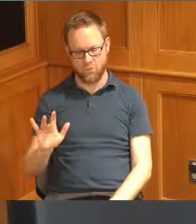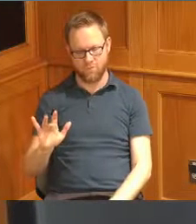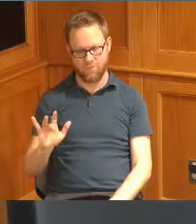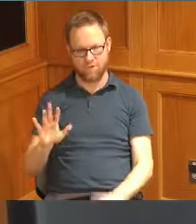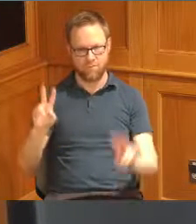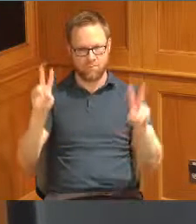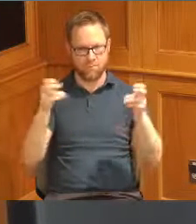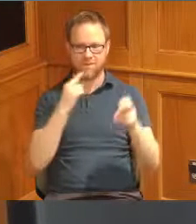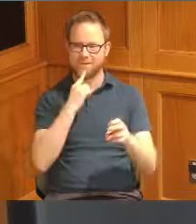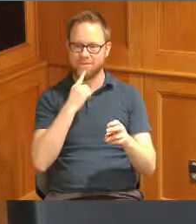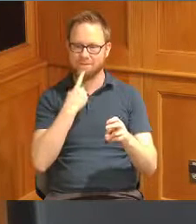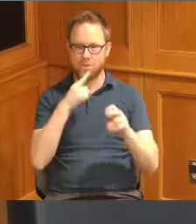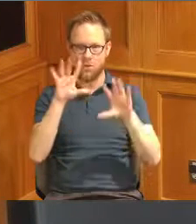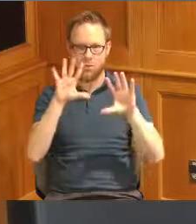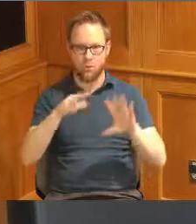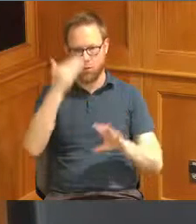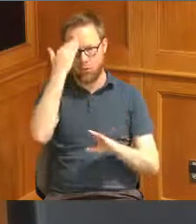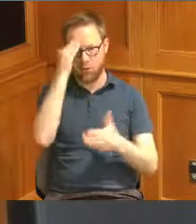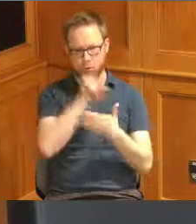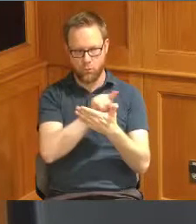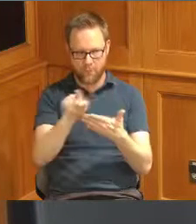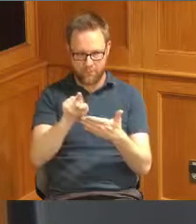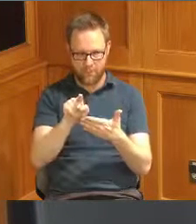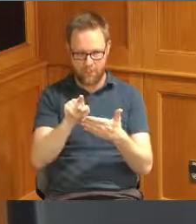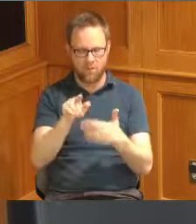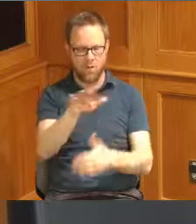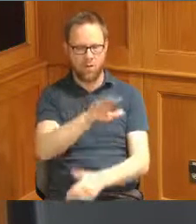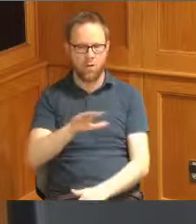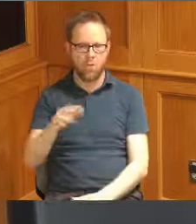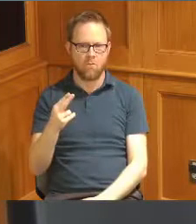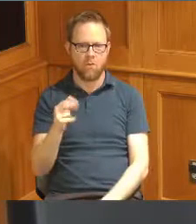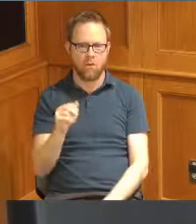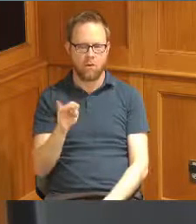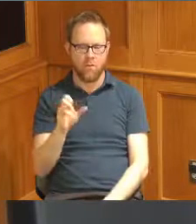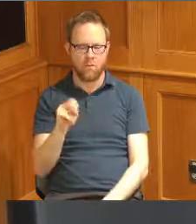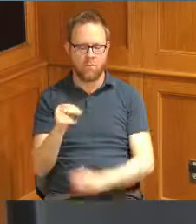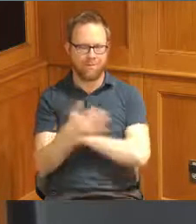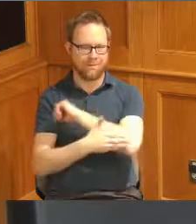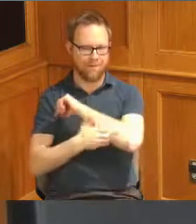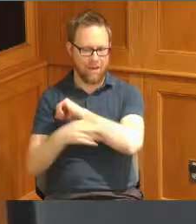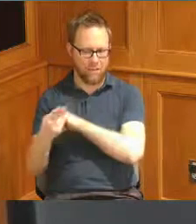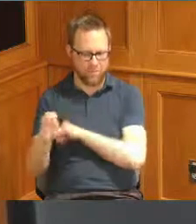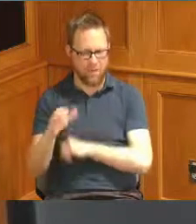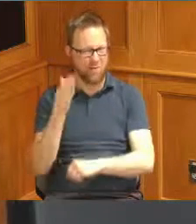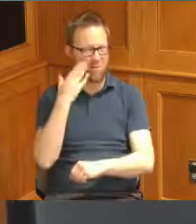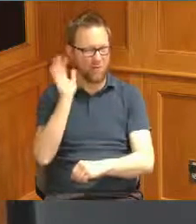a severe weather Awareness Week in Hamilton County where is severe weather Awareness Week creates an